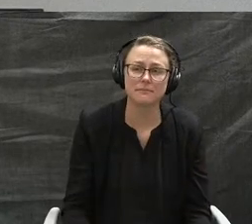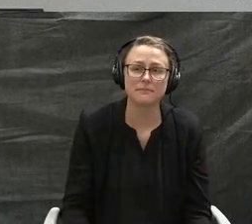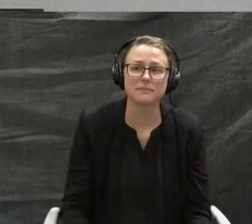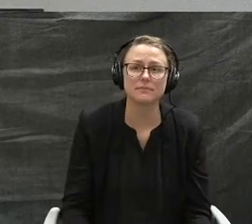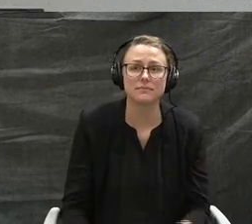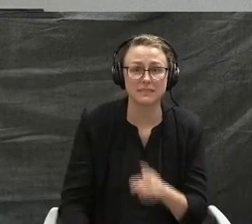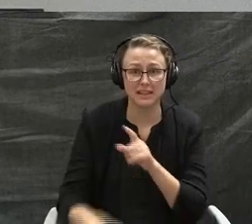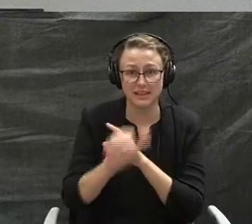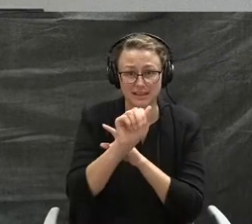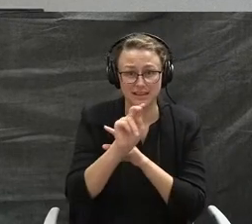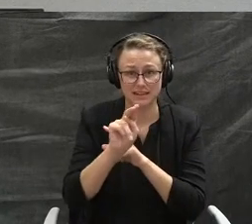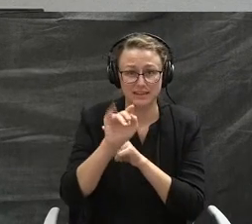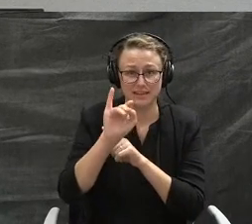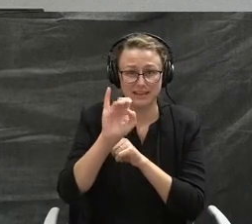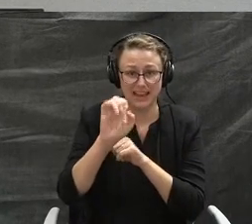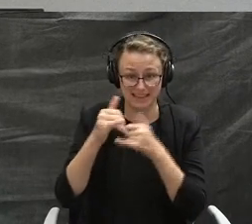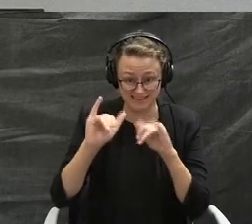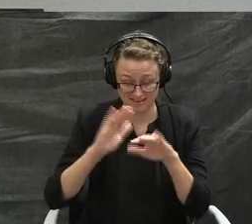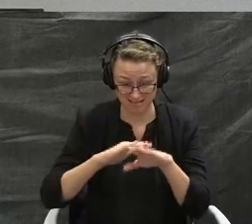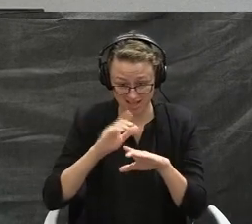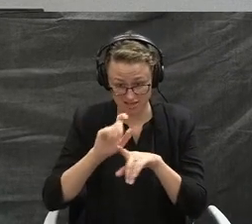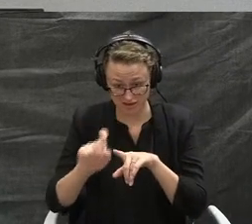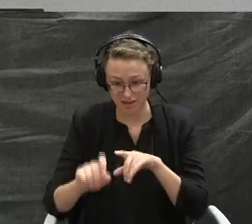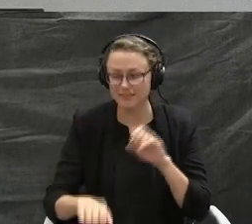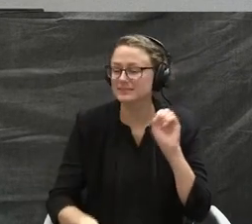for clarification. I didn't see any.